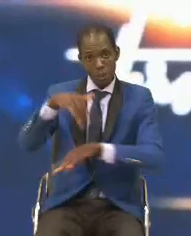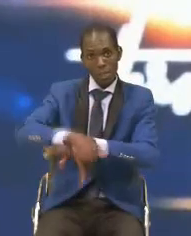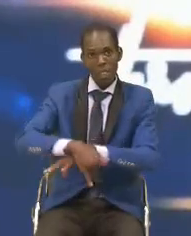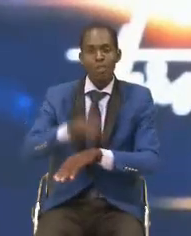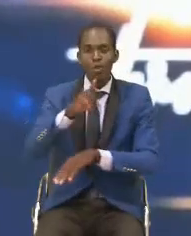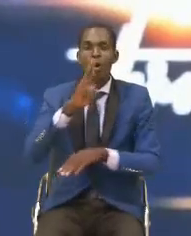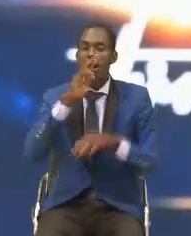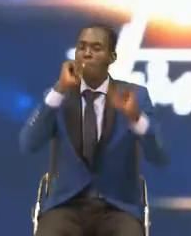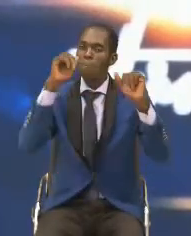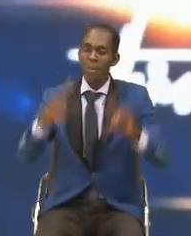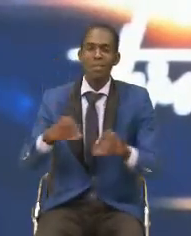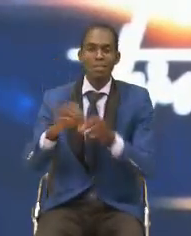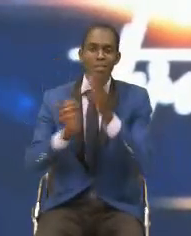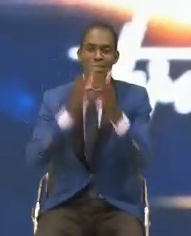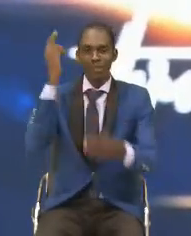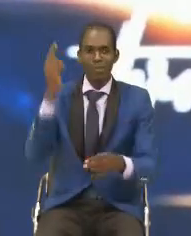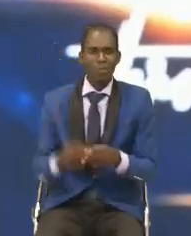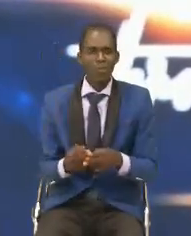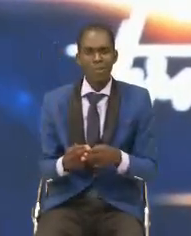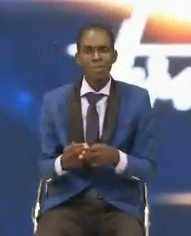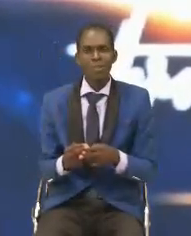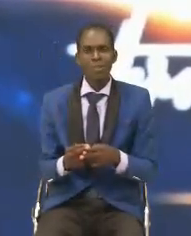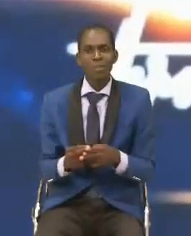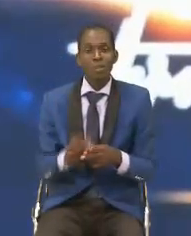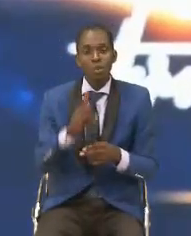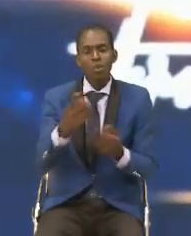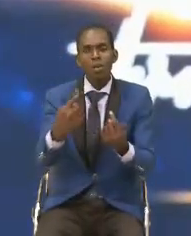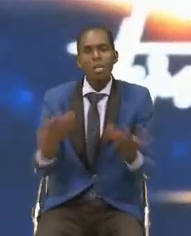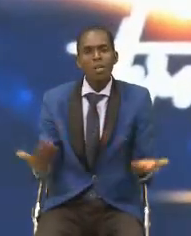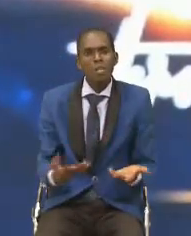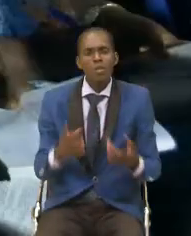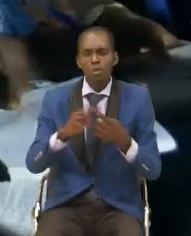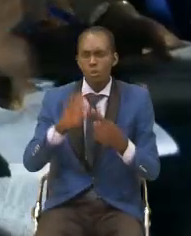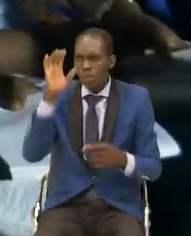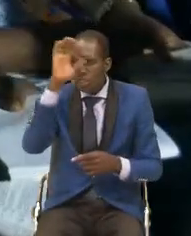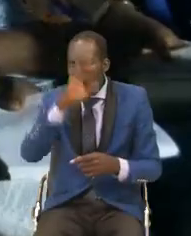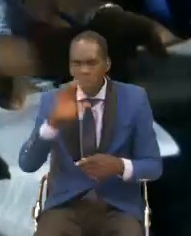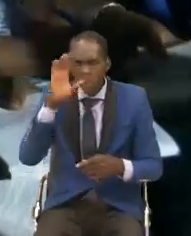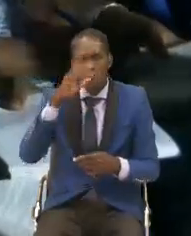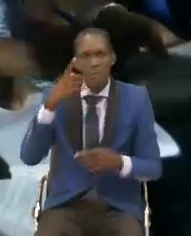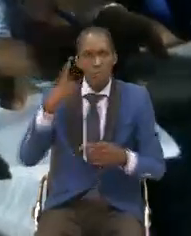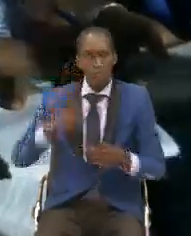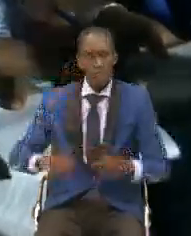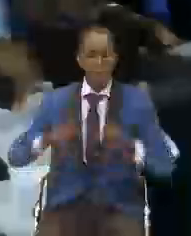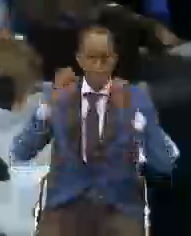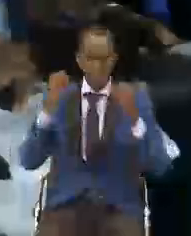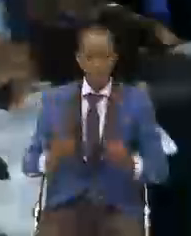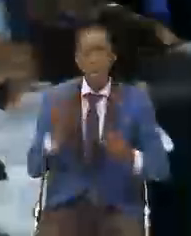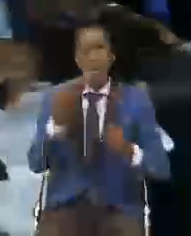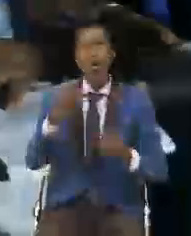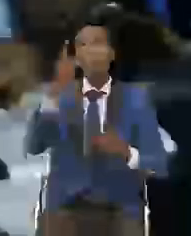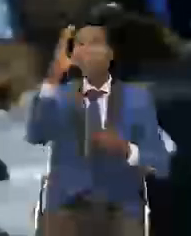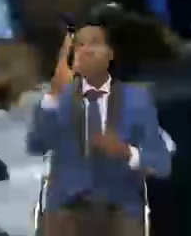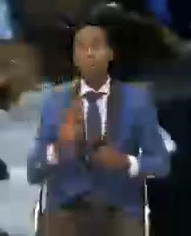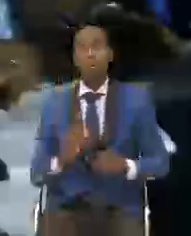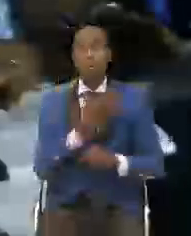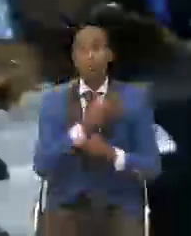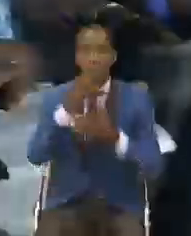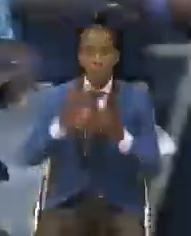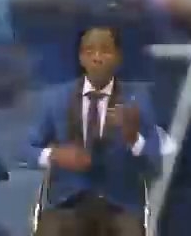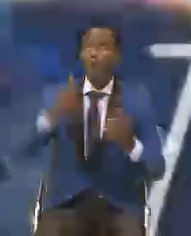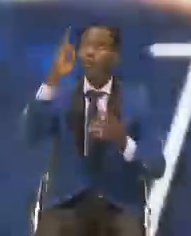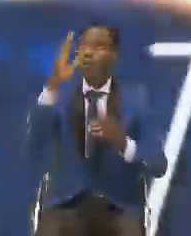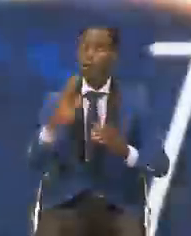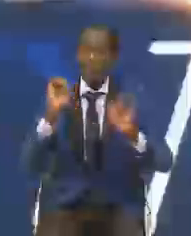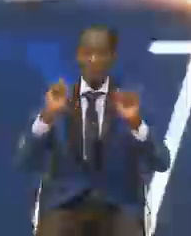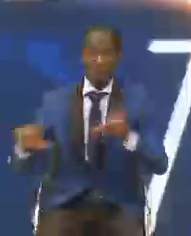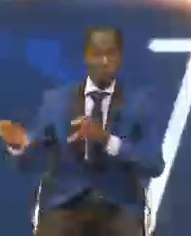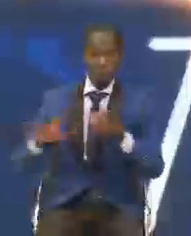came to be blessed tonight you are blessed when did you come to see the might of god the power